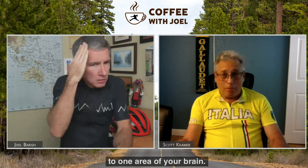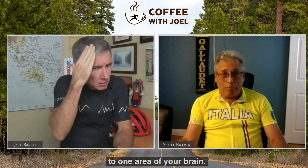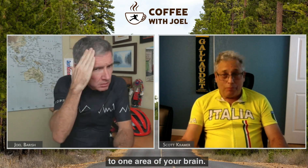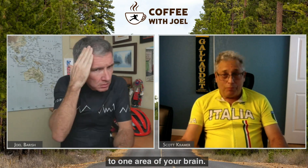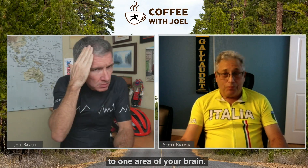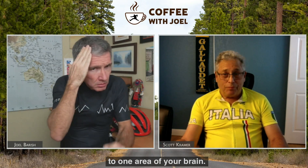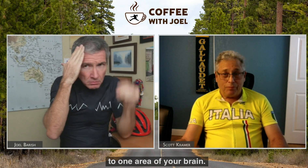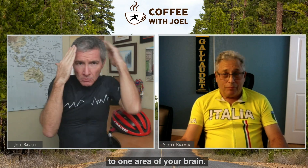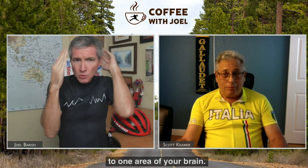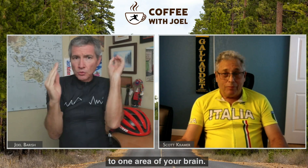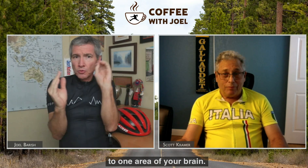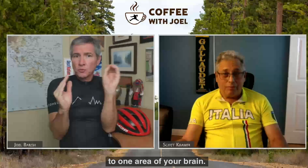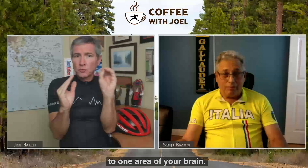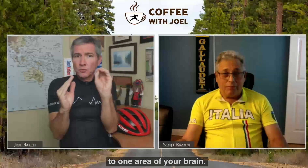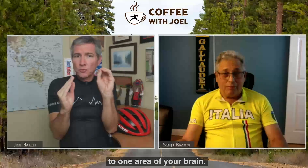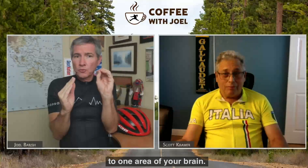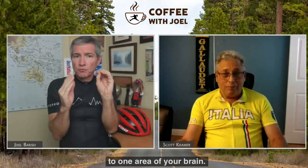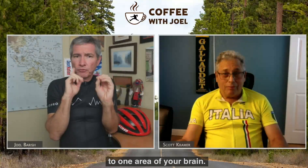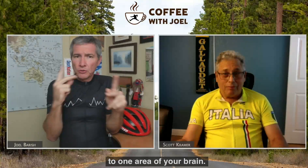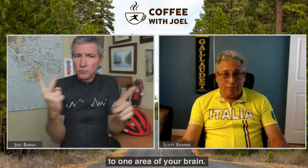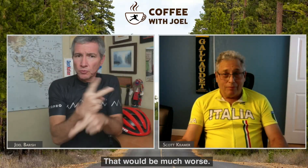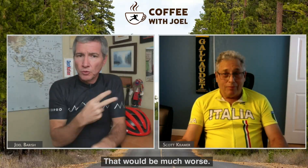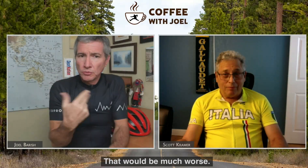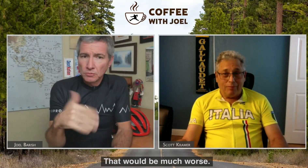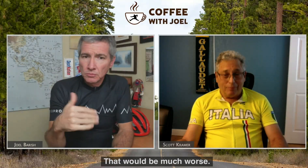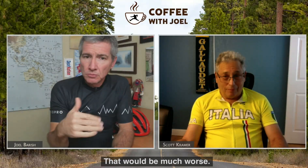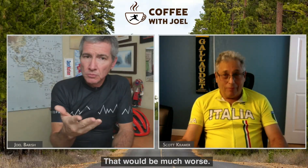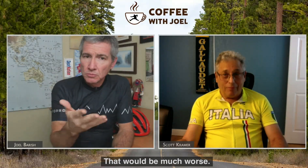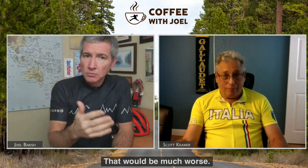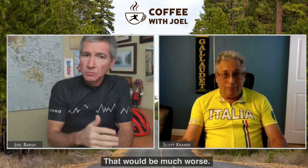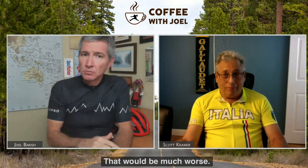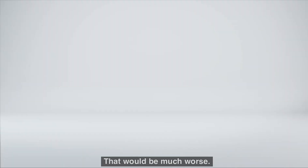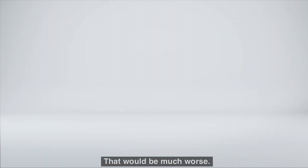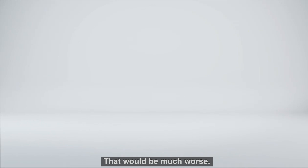to one area of your brain. That would be much worse.